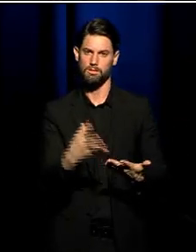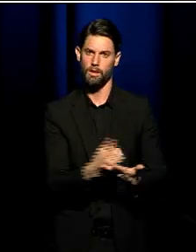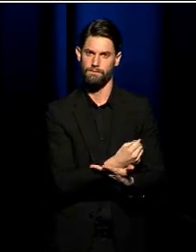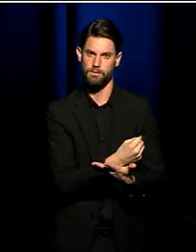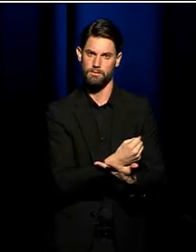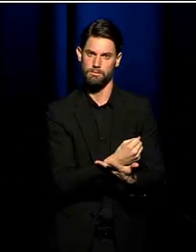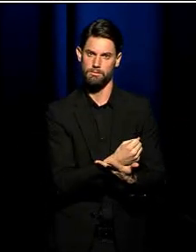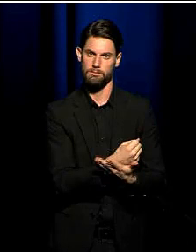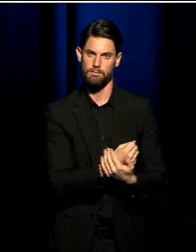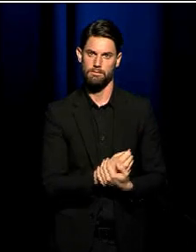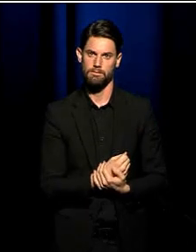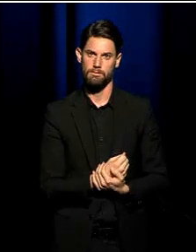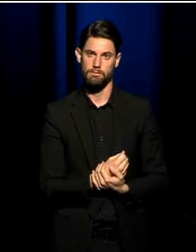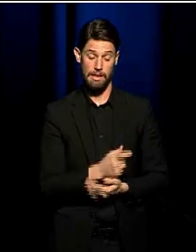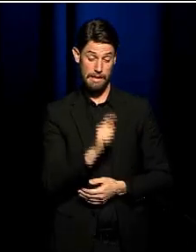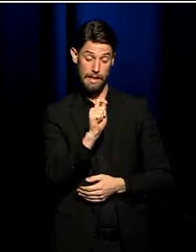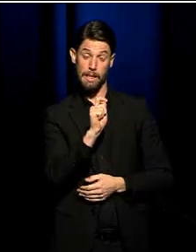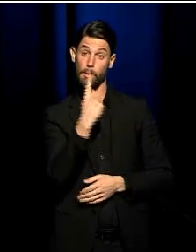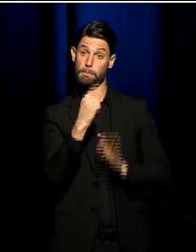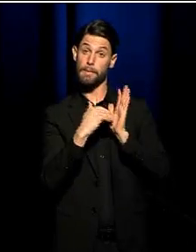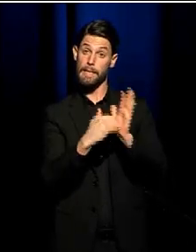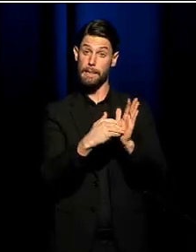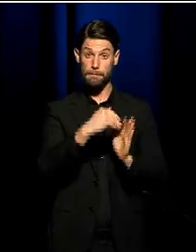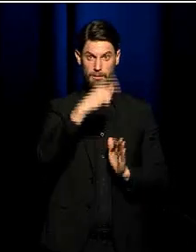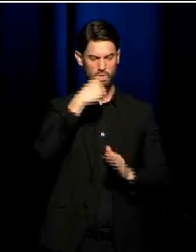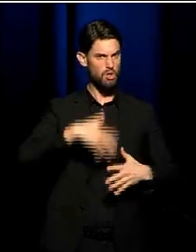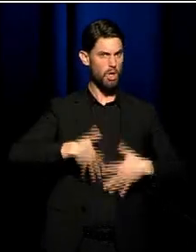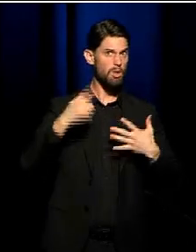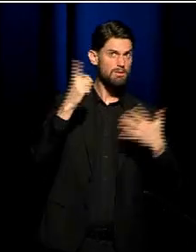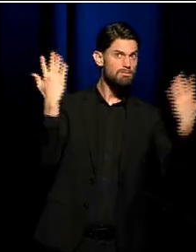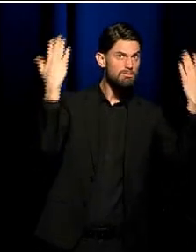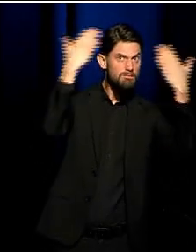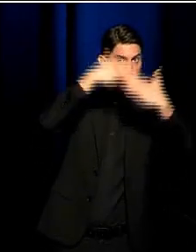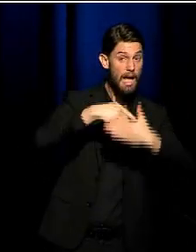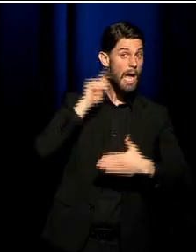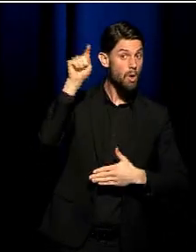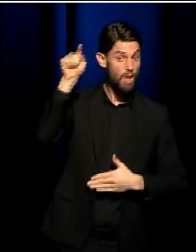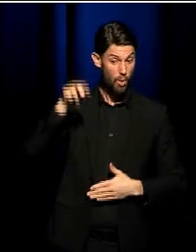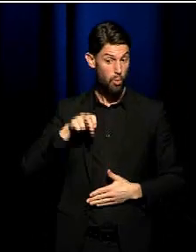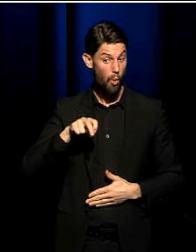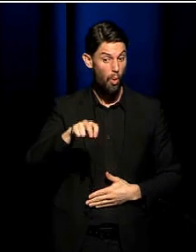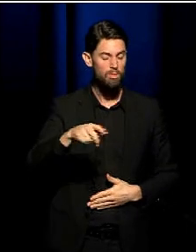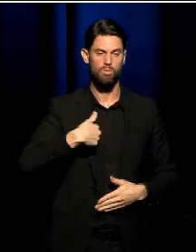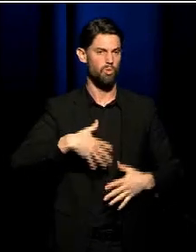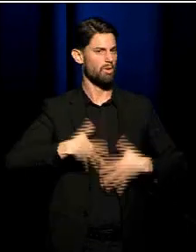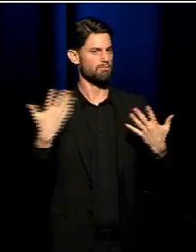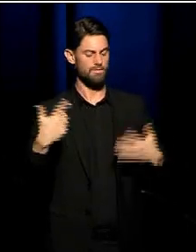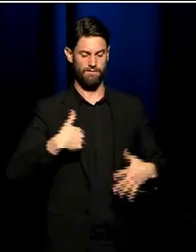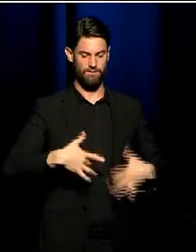transport alone after dark because they felt unsafe. Over one-million avoided walking in their local area alone after dark because they felt unsafe and